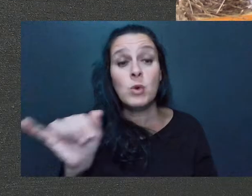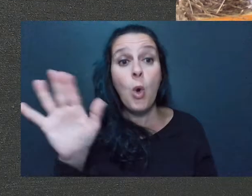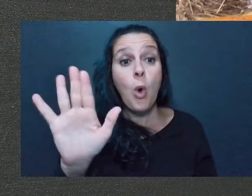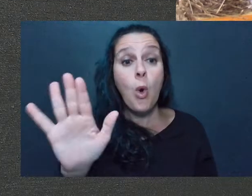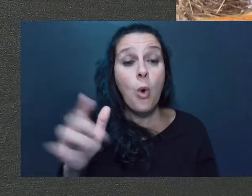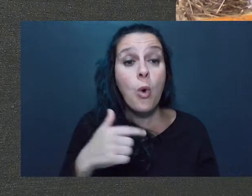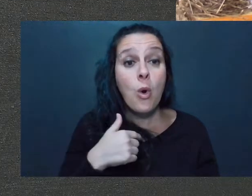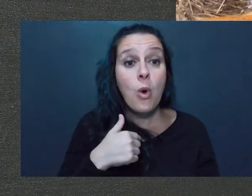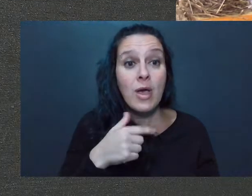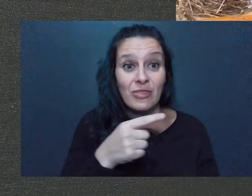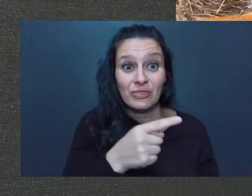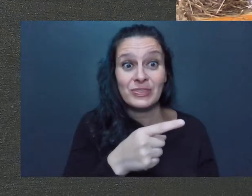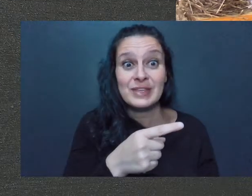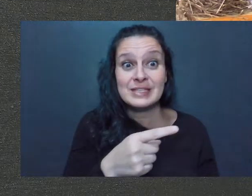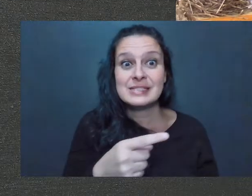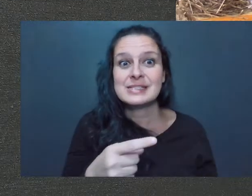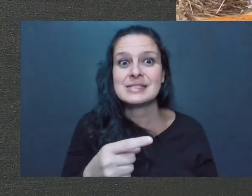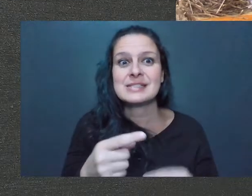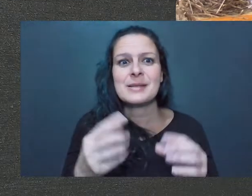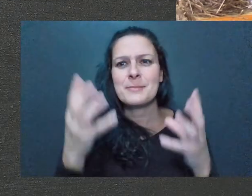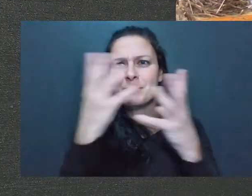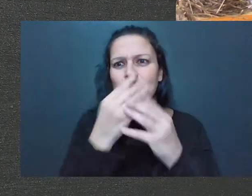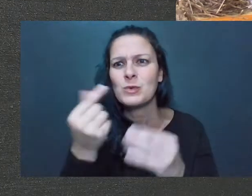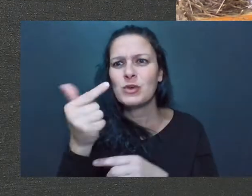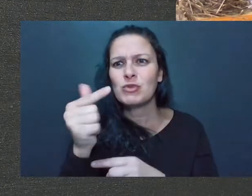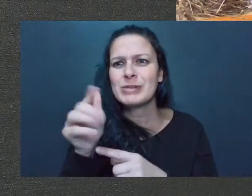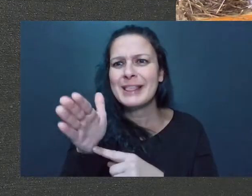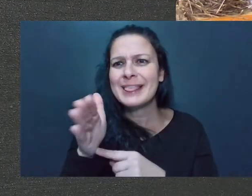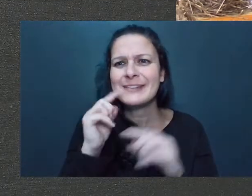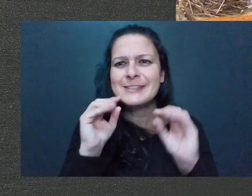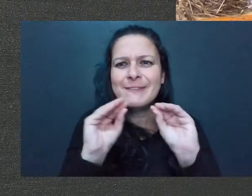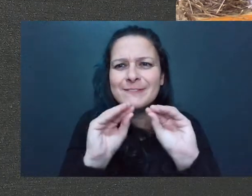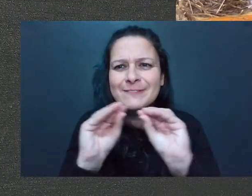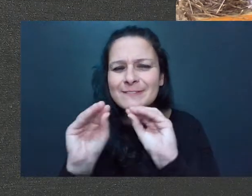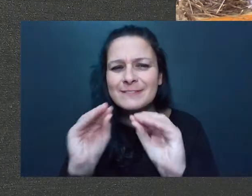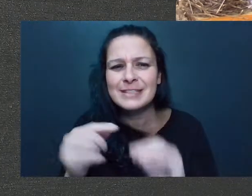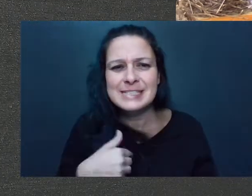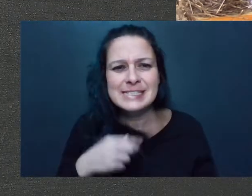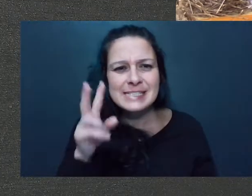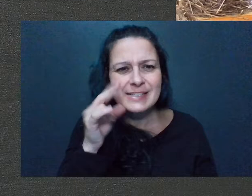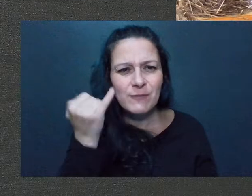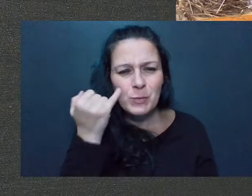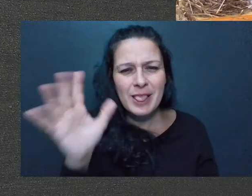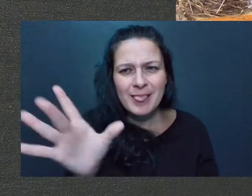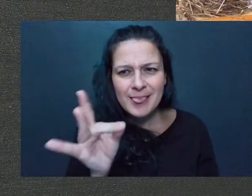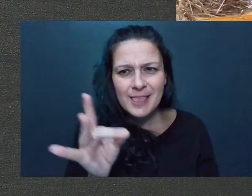Actually, let's see if we can get these beautiful green leaves to stick in here.